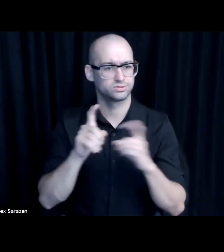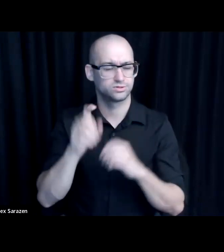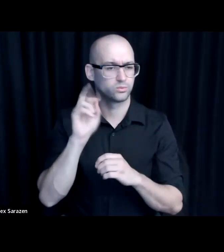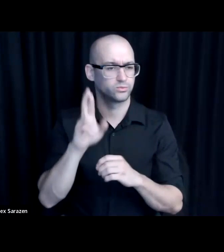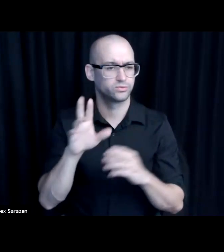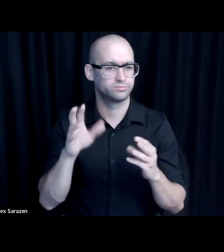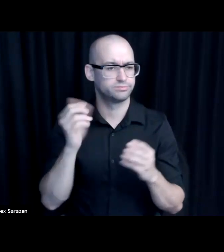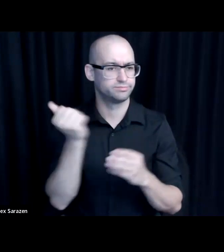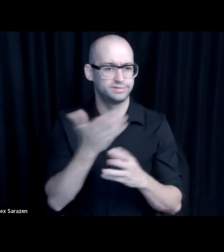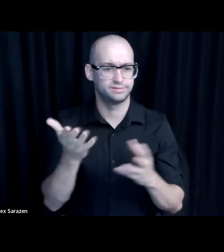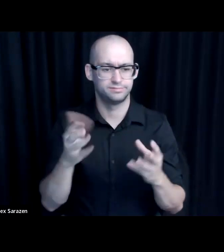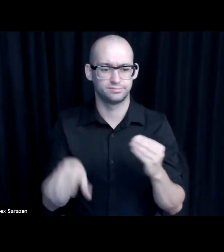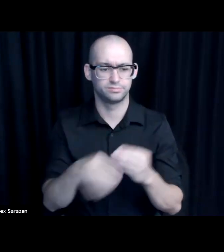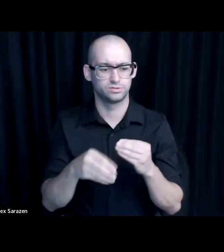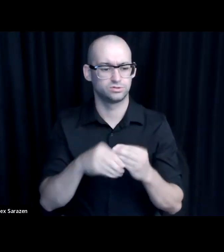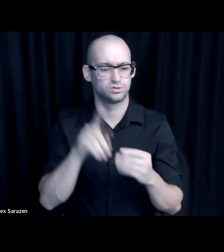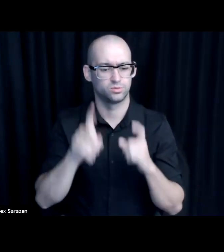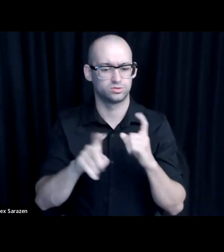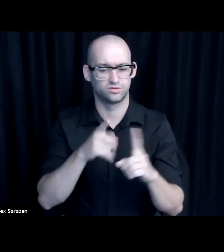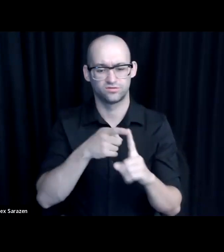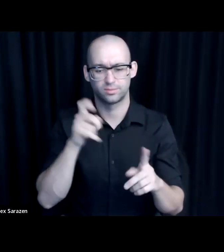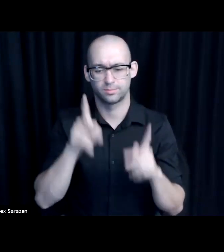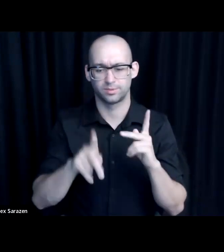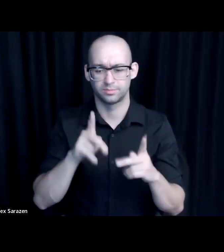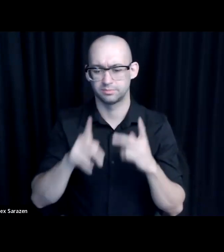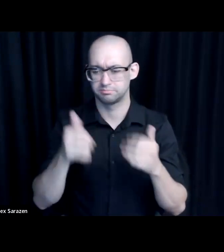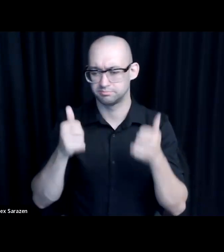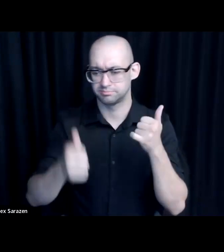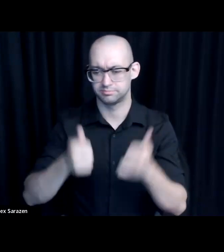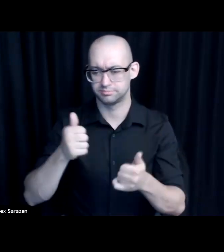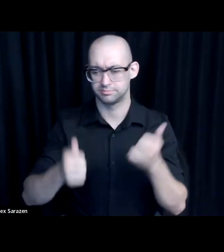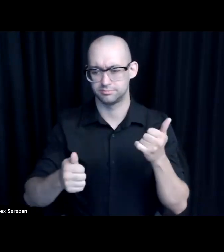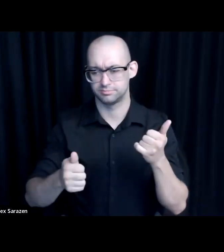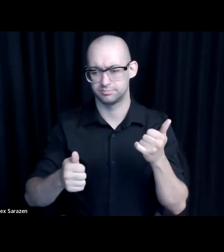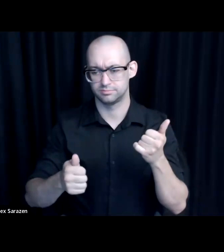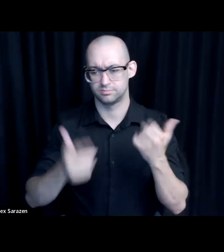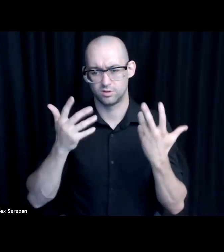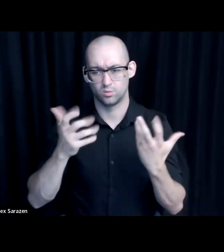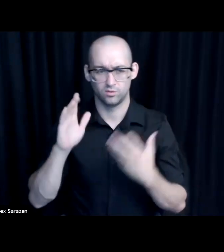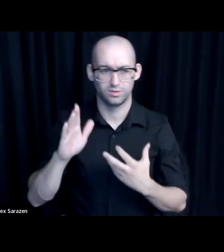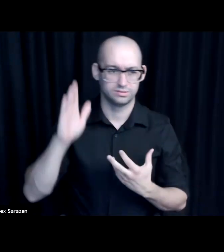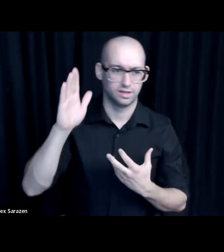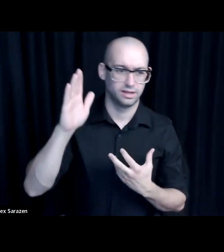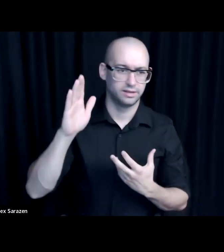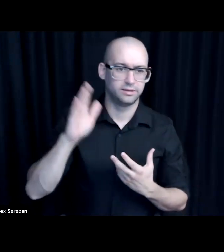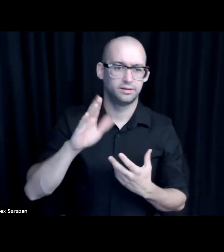questions from folks either they would like to raise their hands and unmute and give voice to,